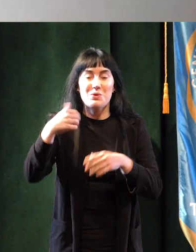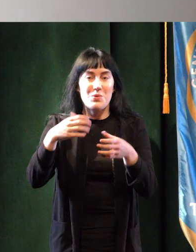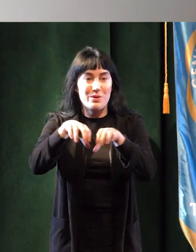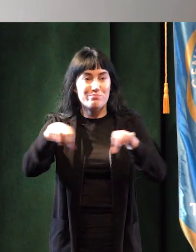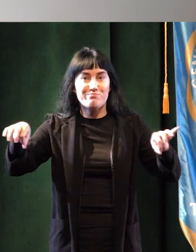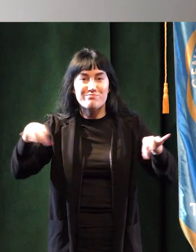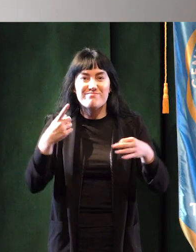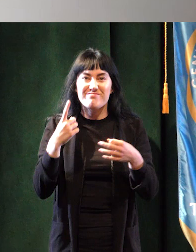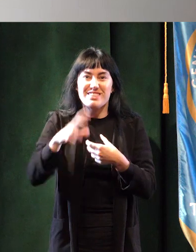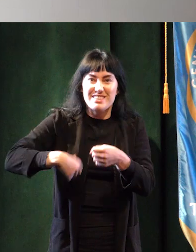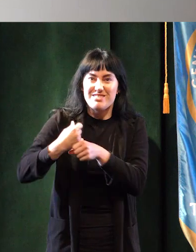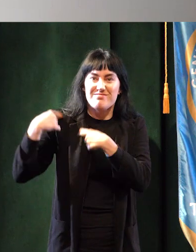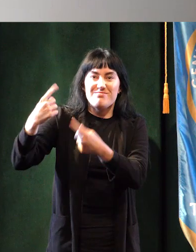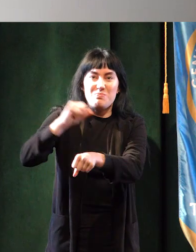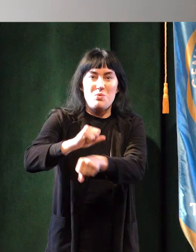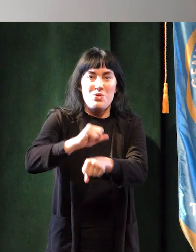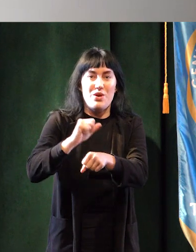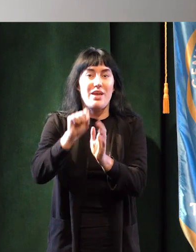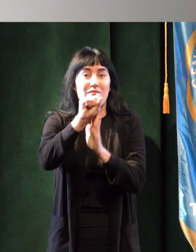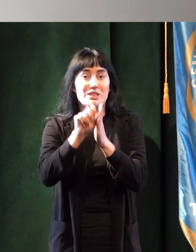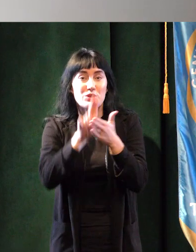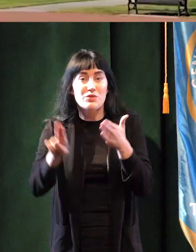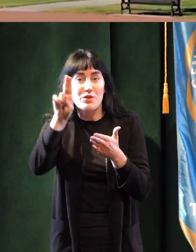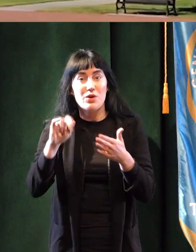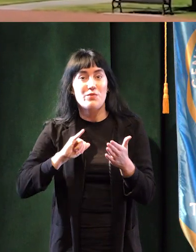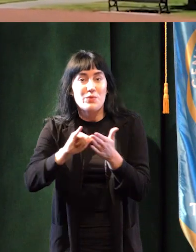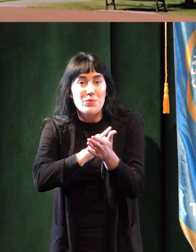years of hard work at the state university of new york you have cleared